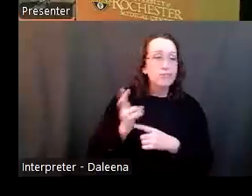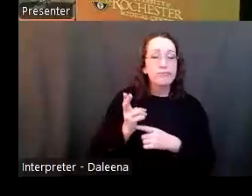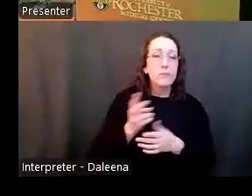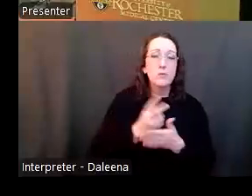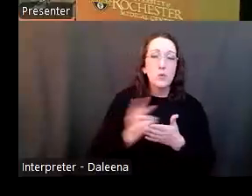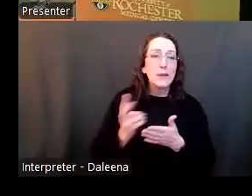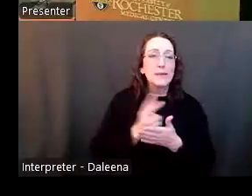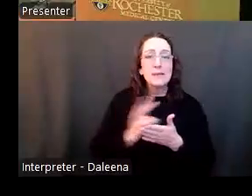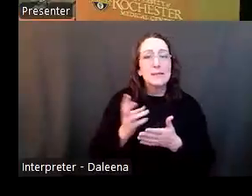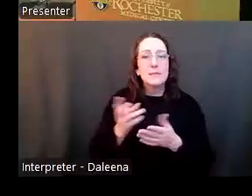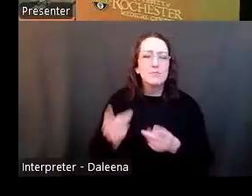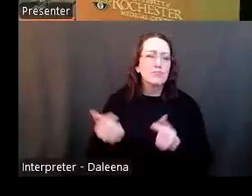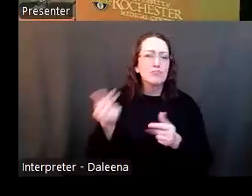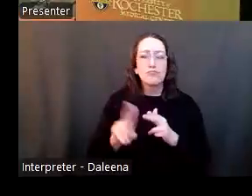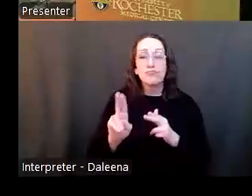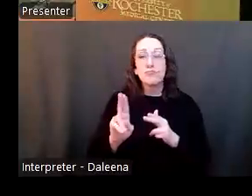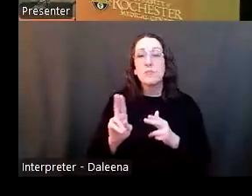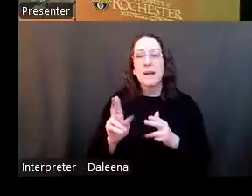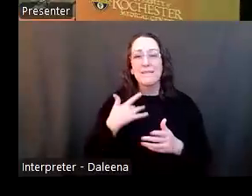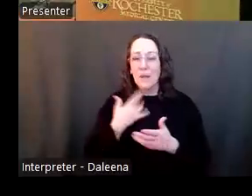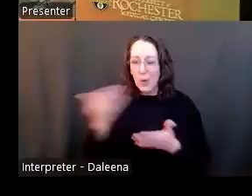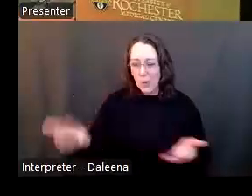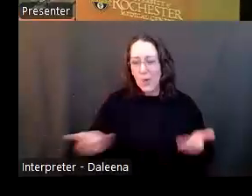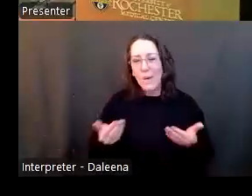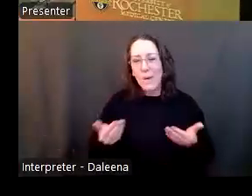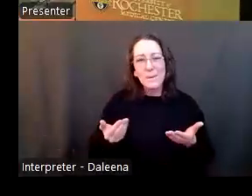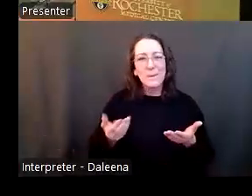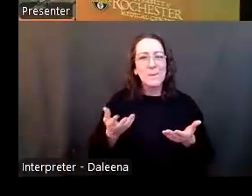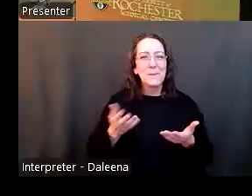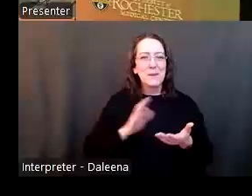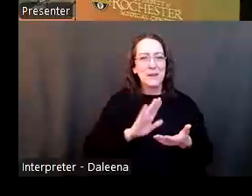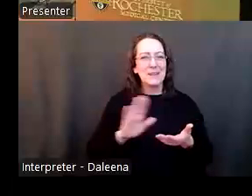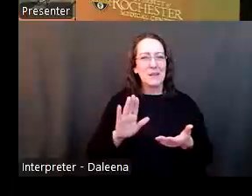there so we want to make sure they feel welcomed and they're uh able to communicate with us and